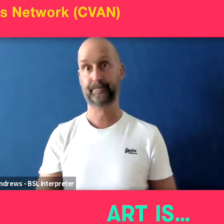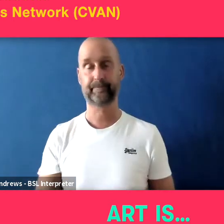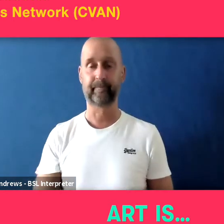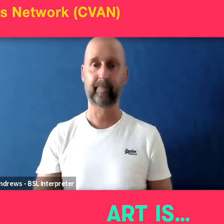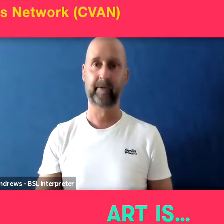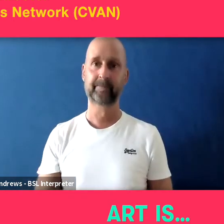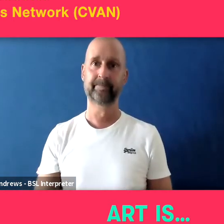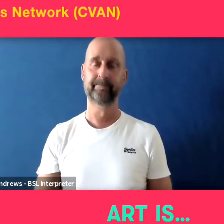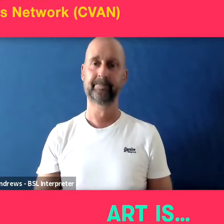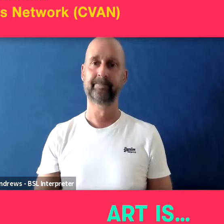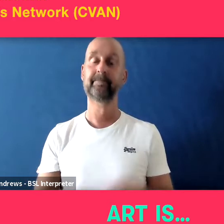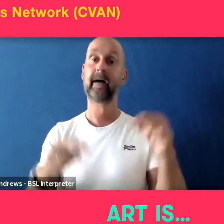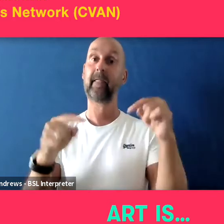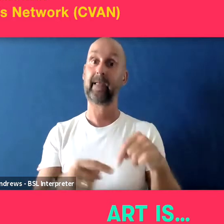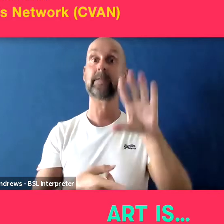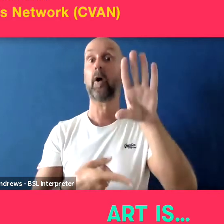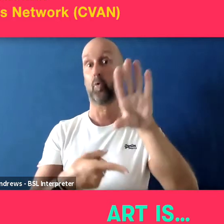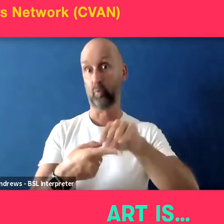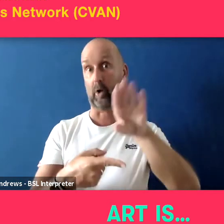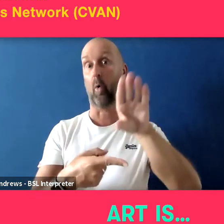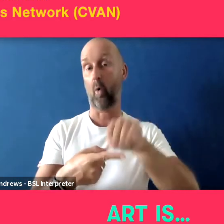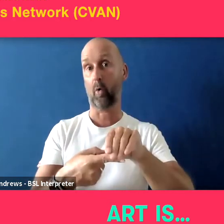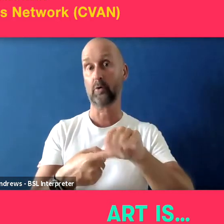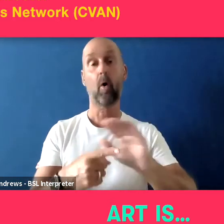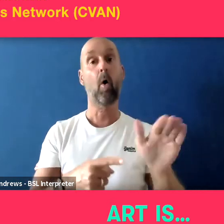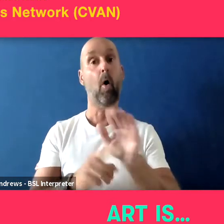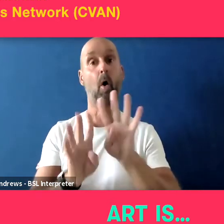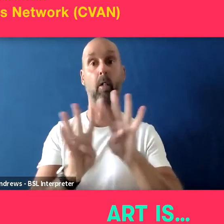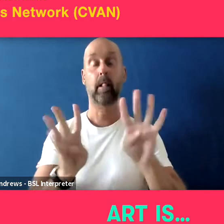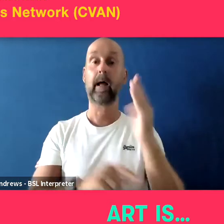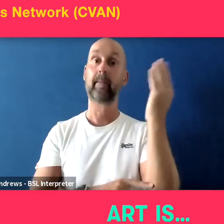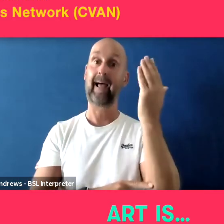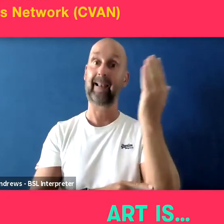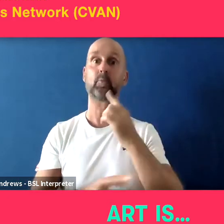This event is being recorded and all panelists will also describe themselves before they present.